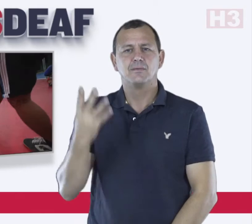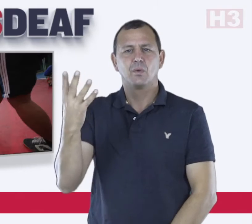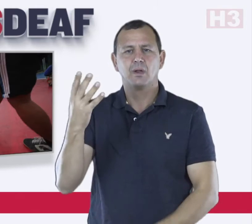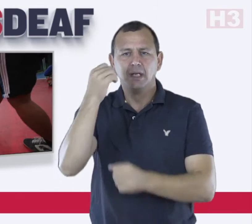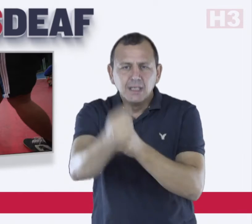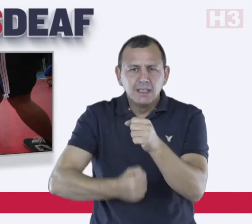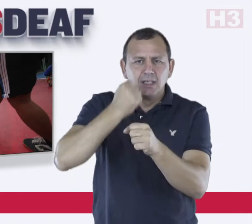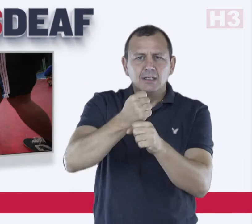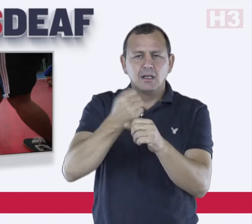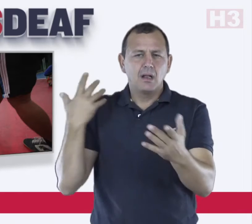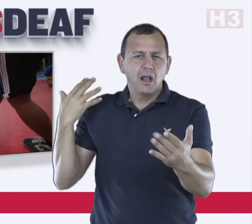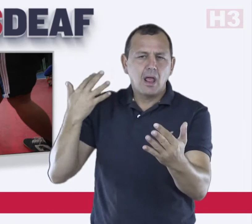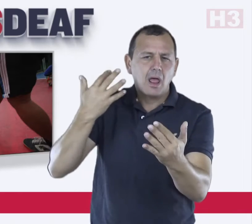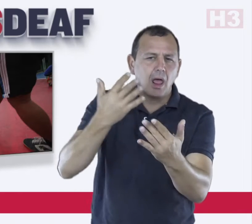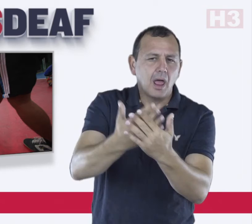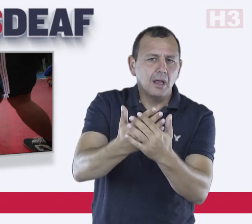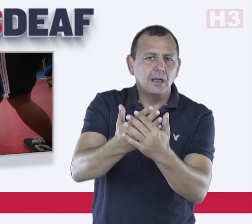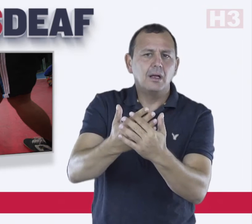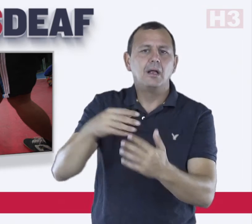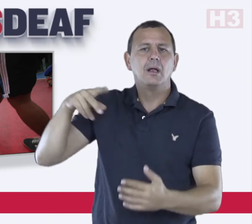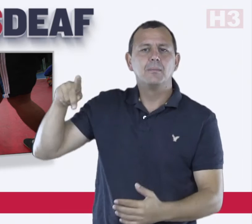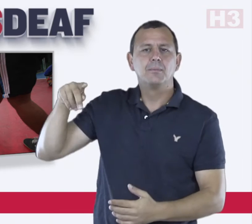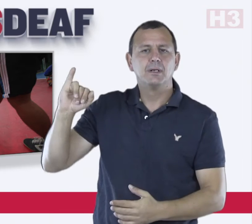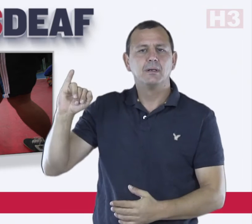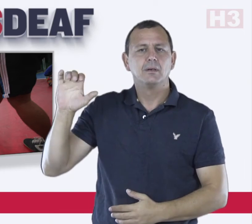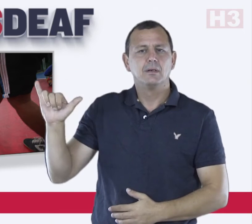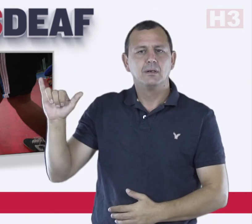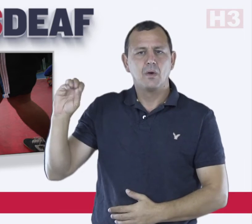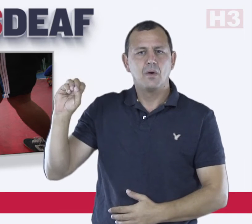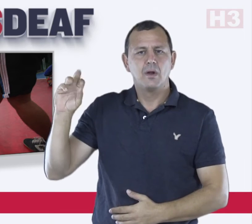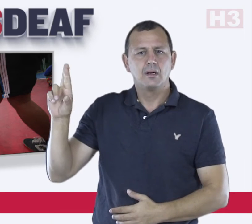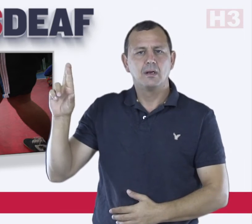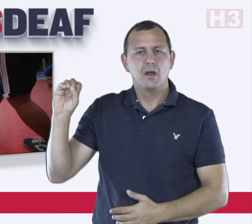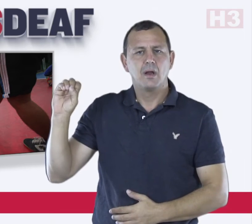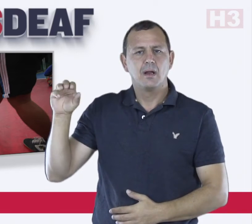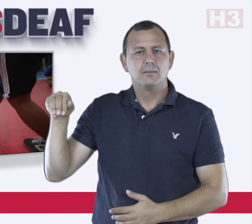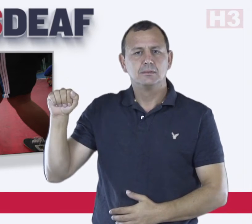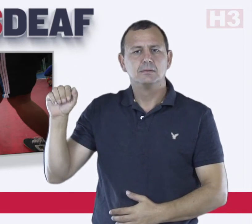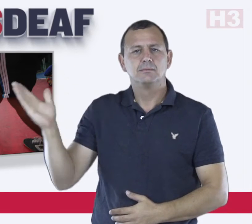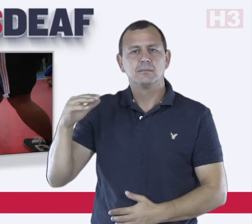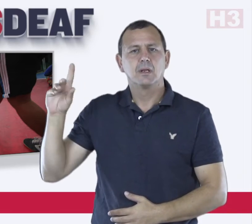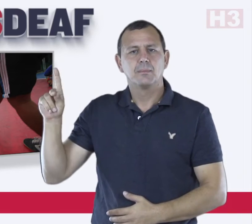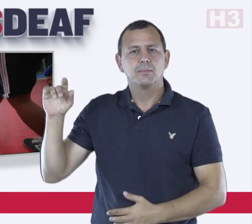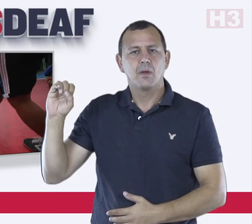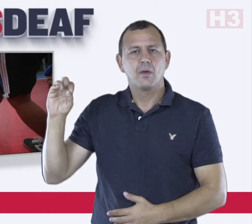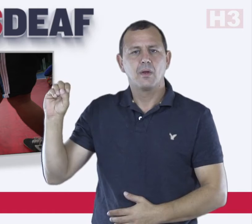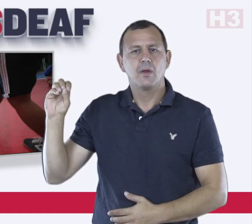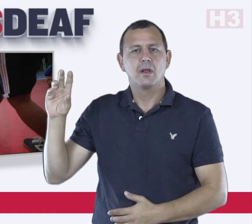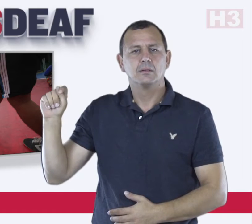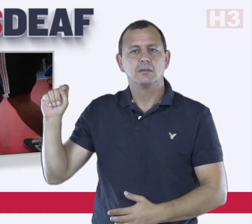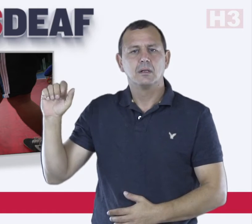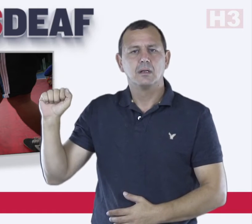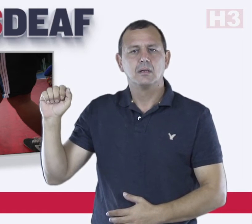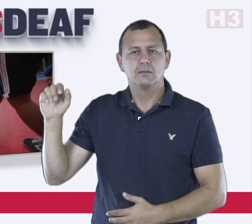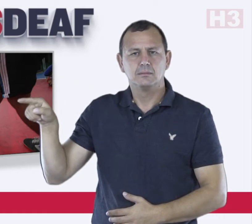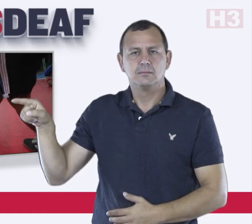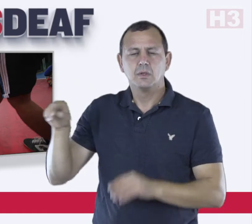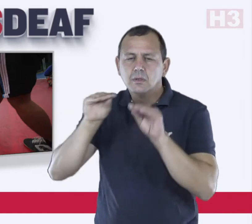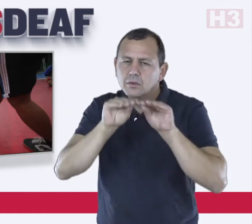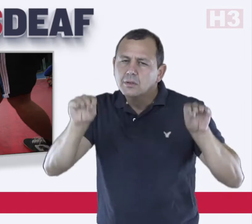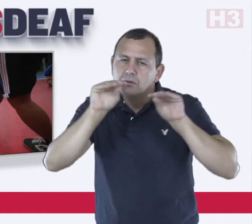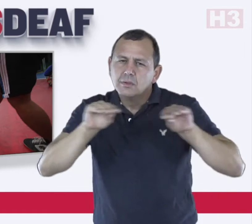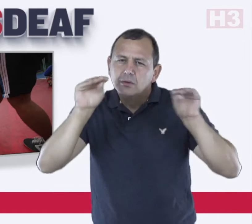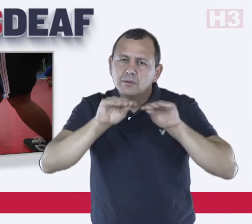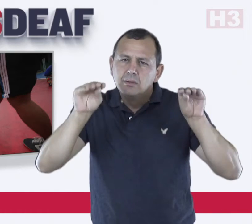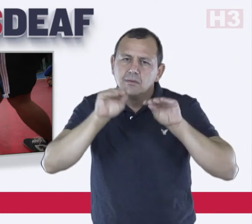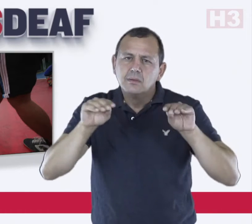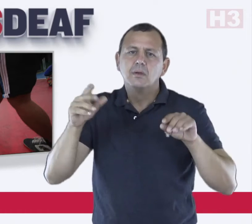For four years, Piyoros Poota have been teaching